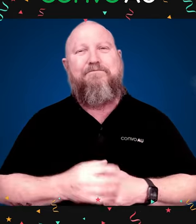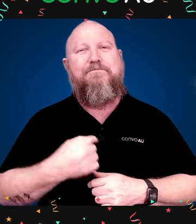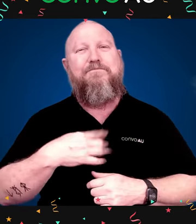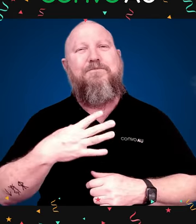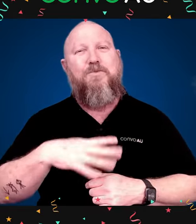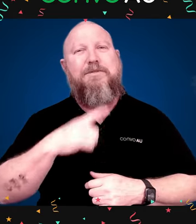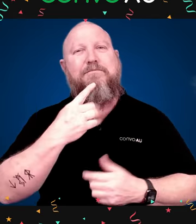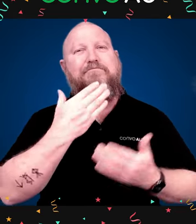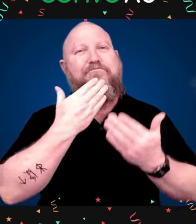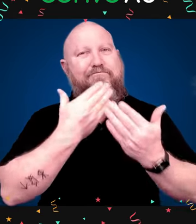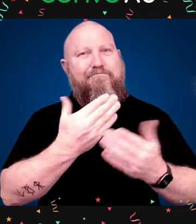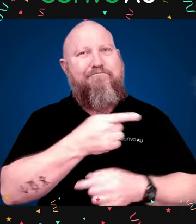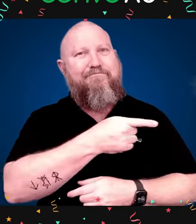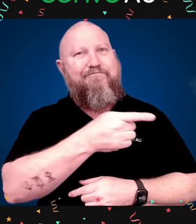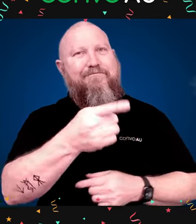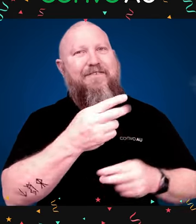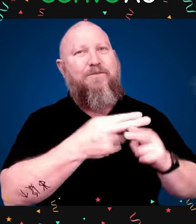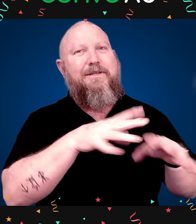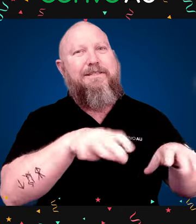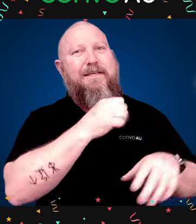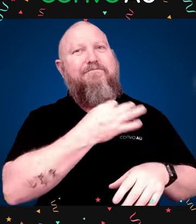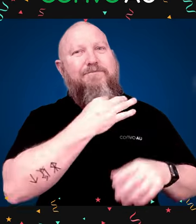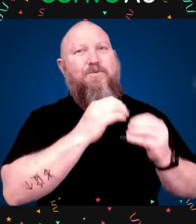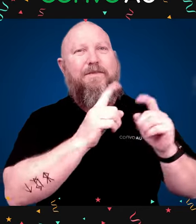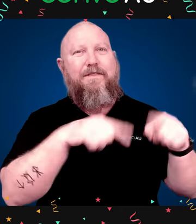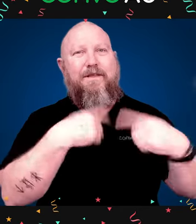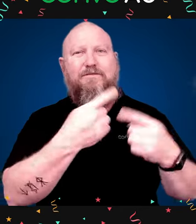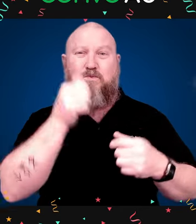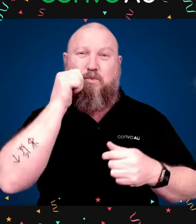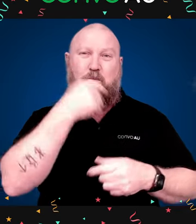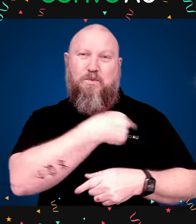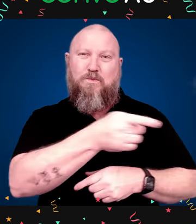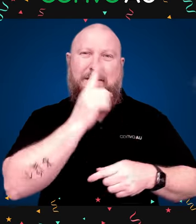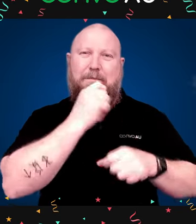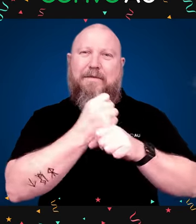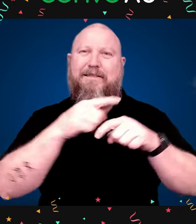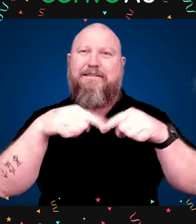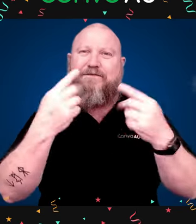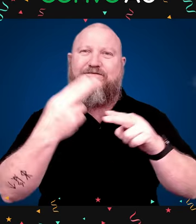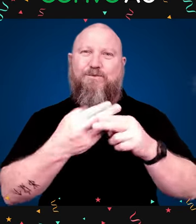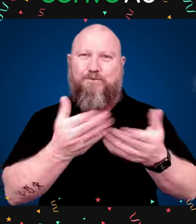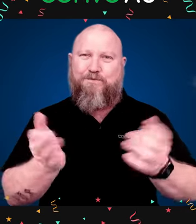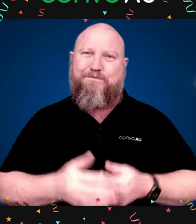I wish to express appreciation to each and every one of them for taking a chance with us in making the difference to you.